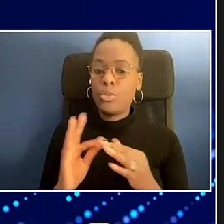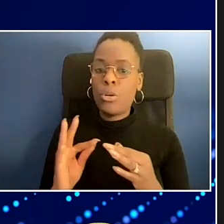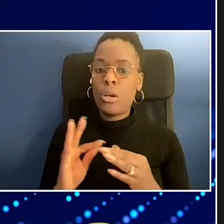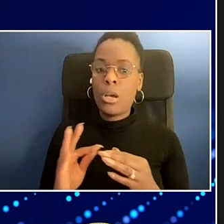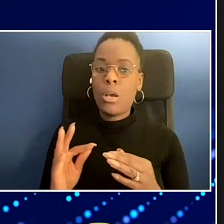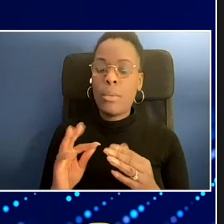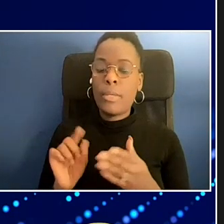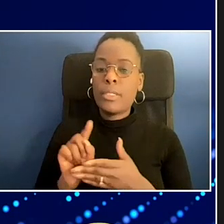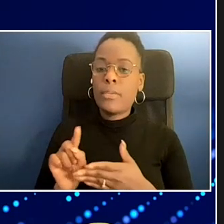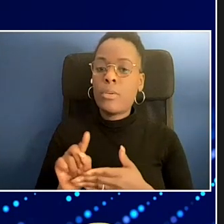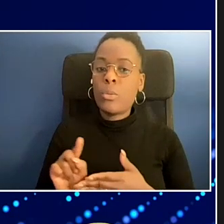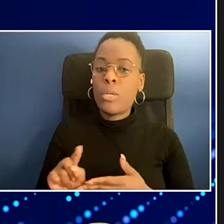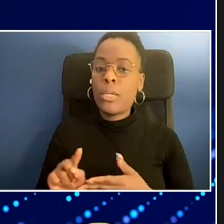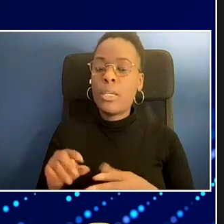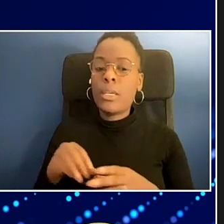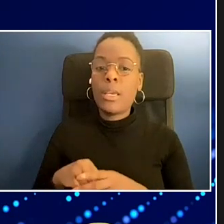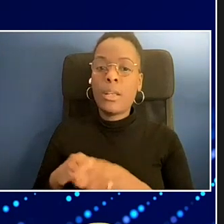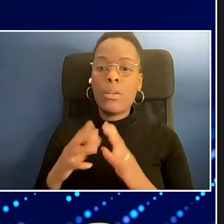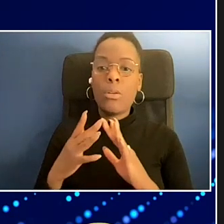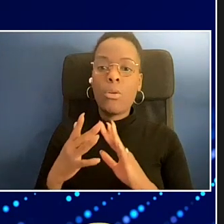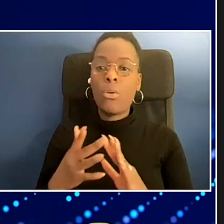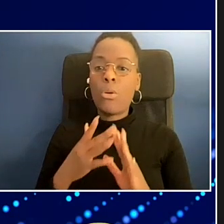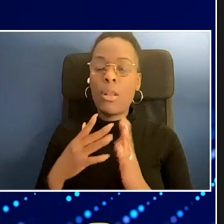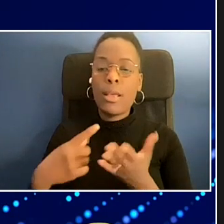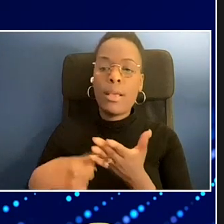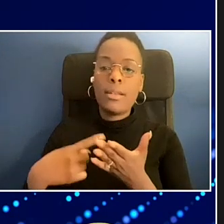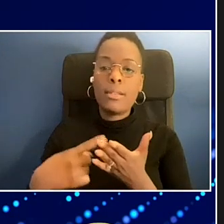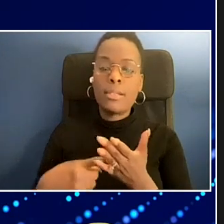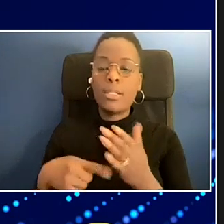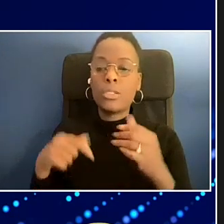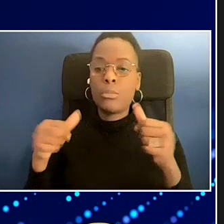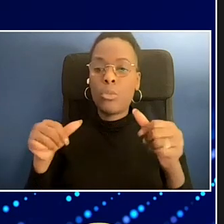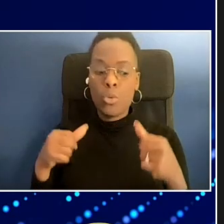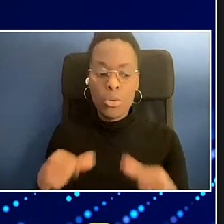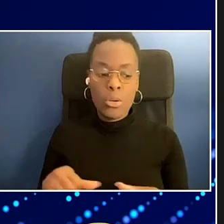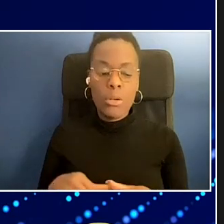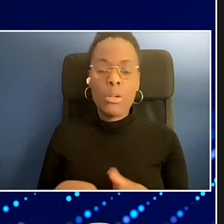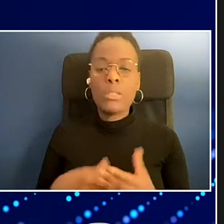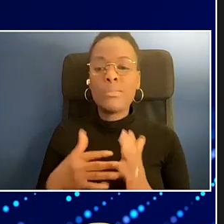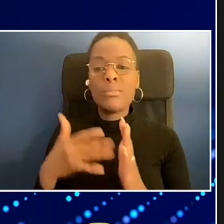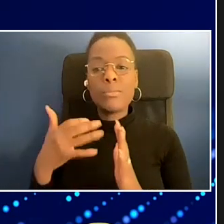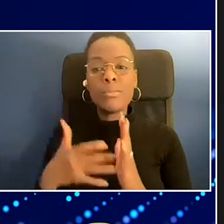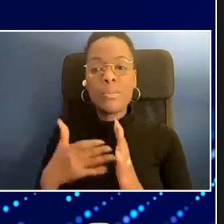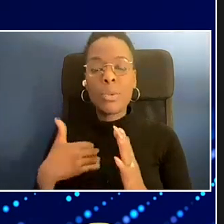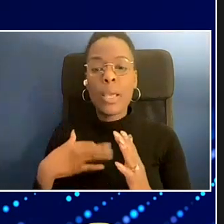discussion board. Occasionally we were given assignments to complete, but the teachers never gave us